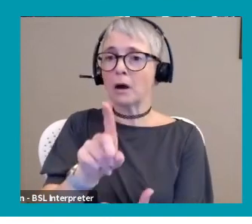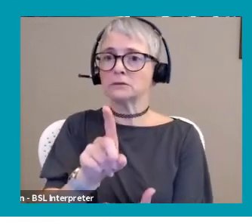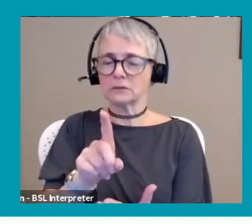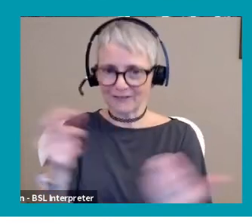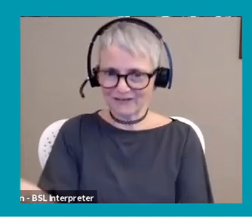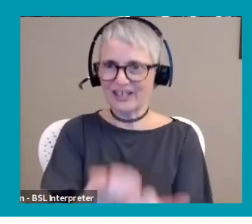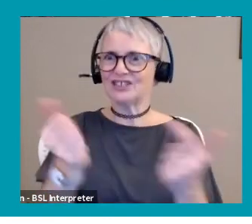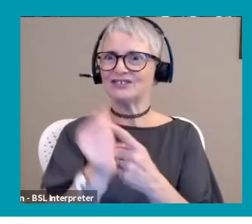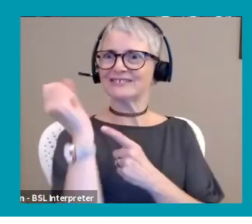That's a win.